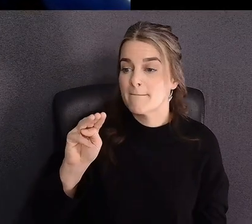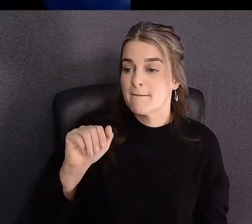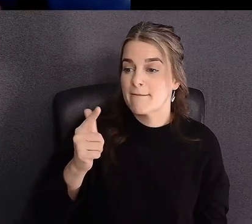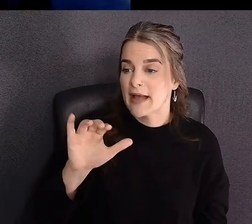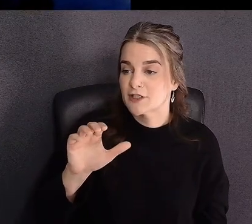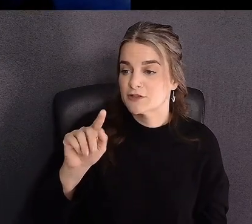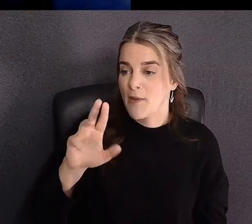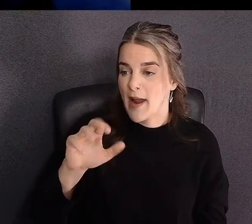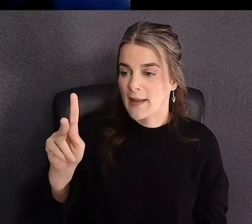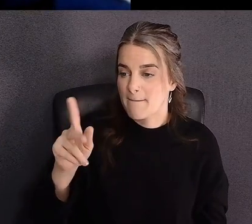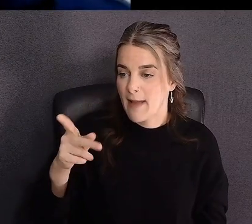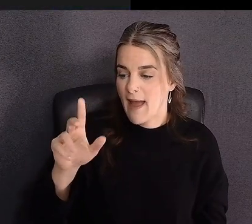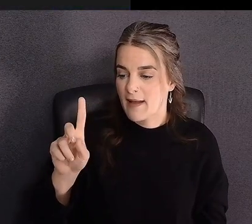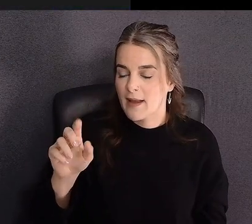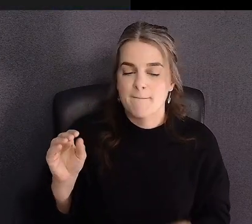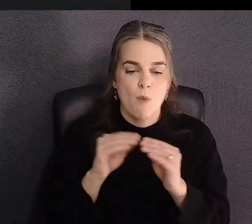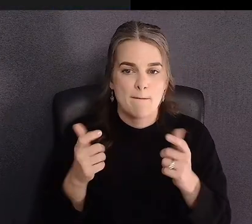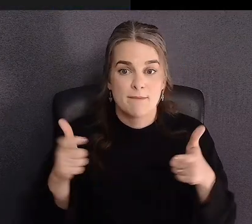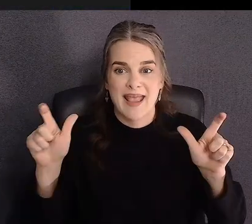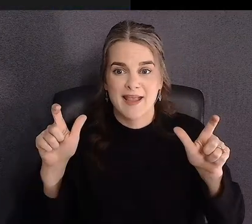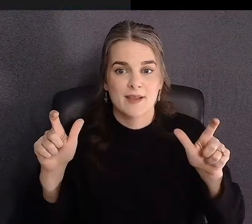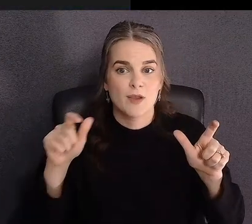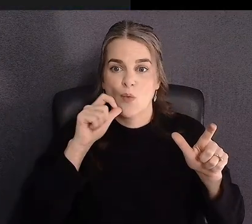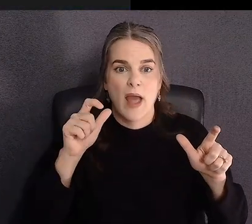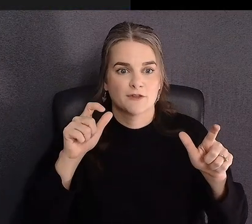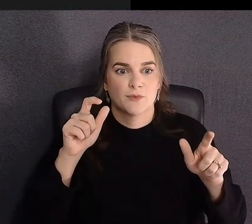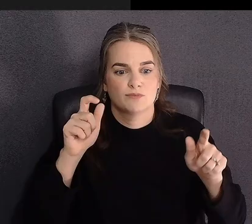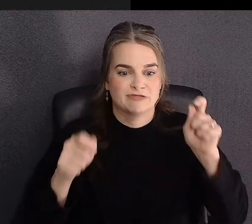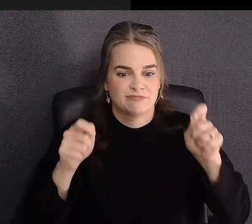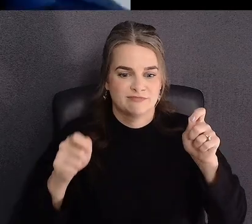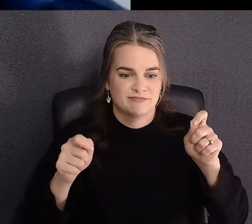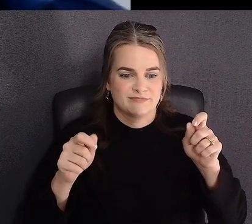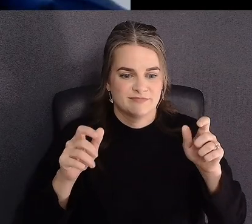have to readjust for a while. So if you want to try something like that